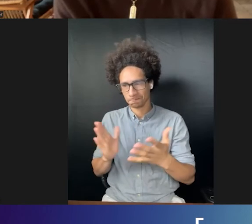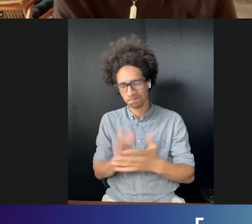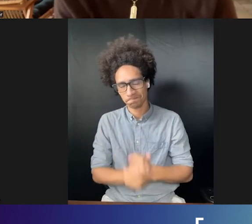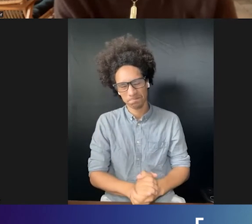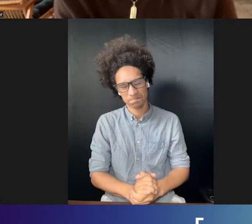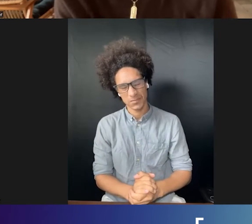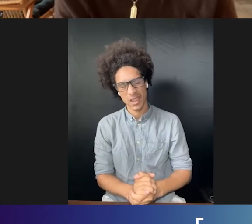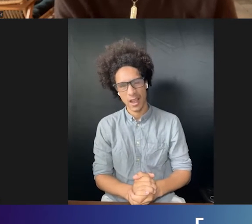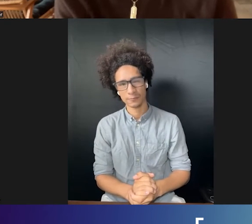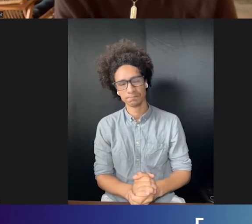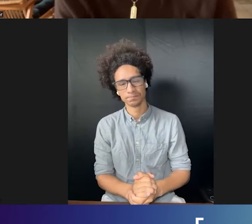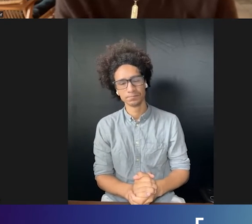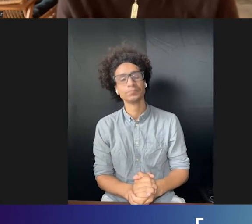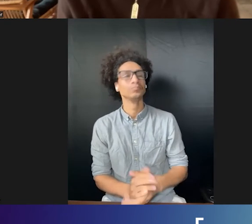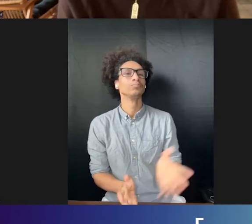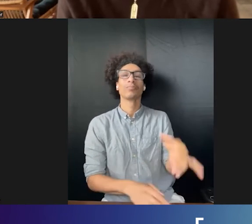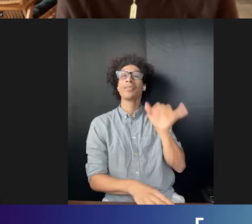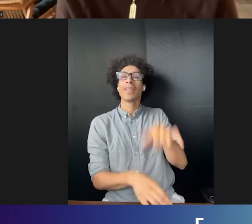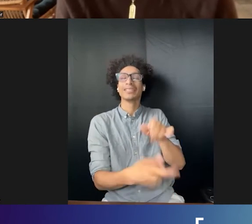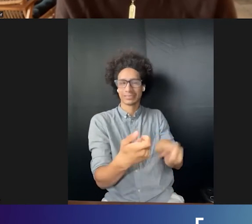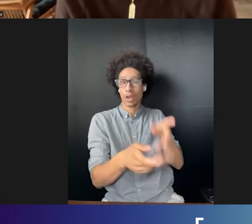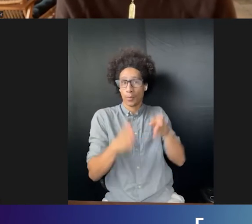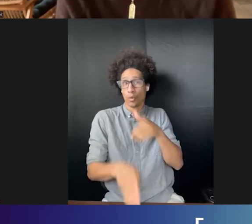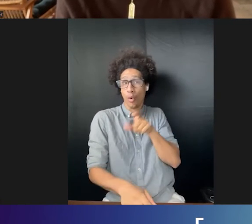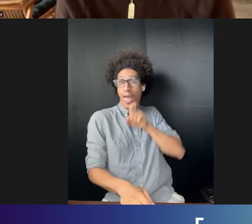to ask the questions that that's exactly what happened. Yeah.